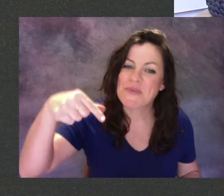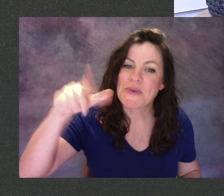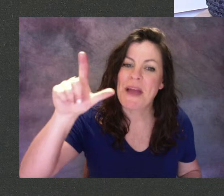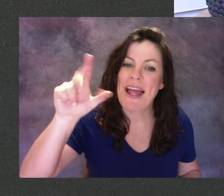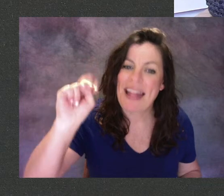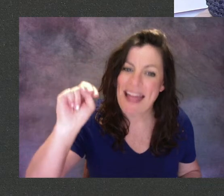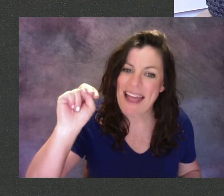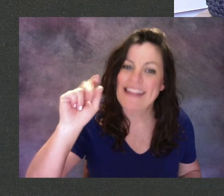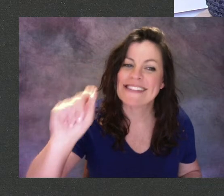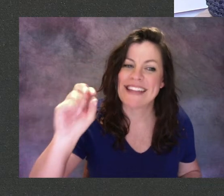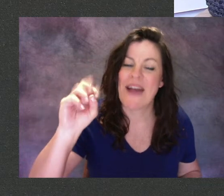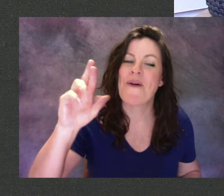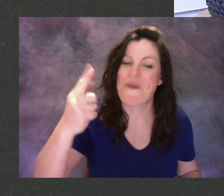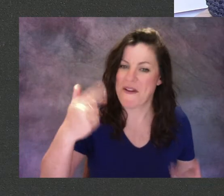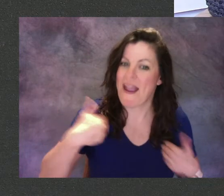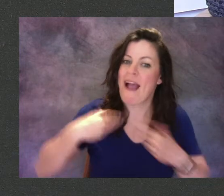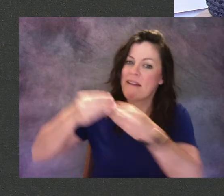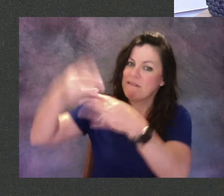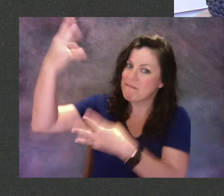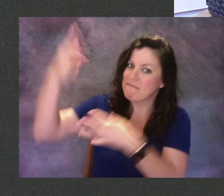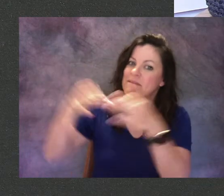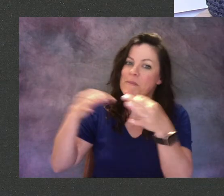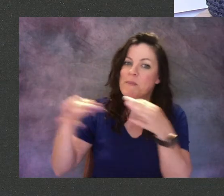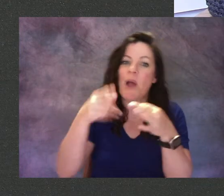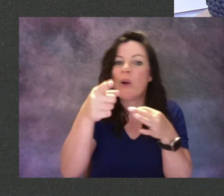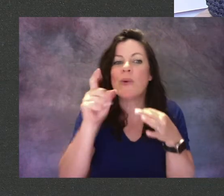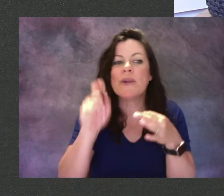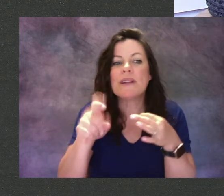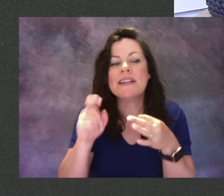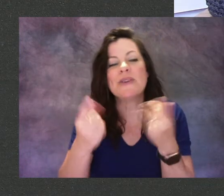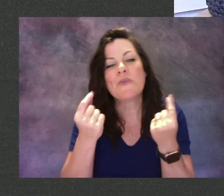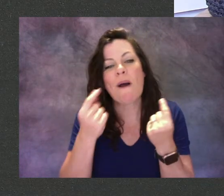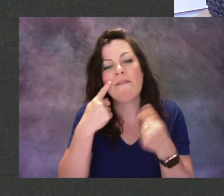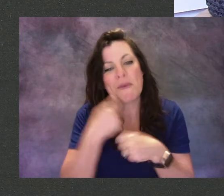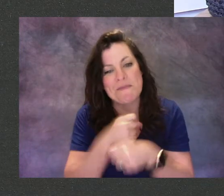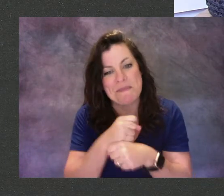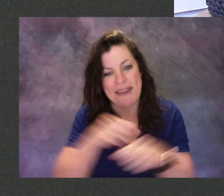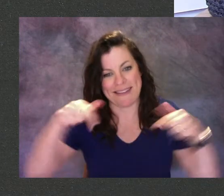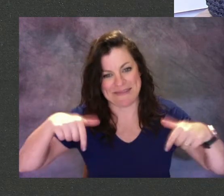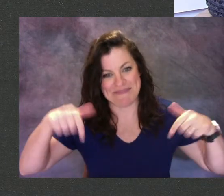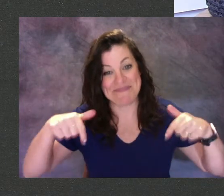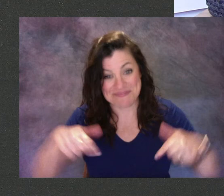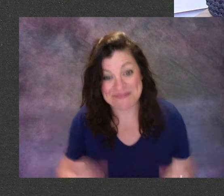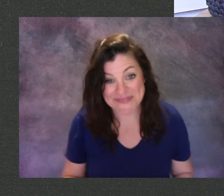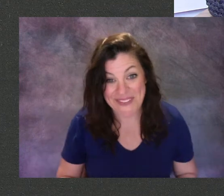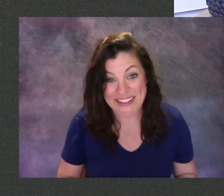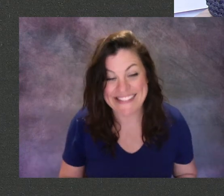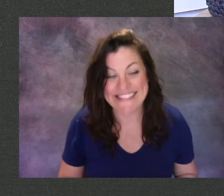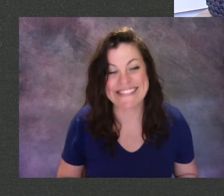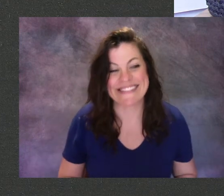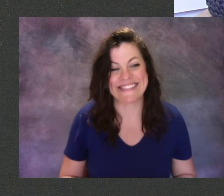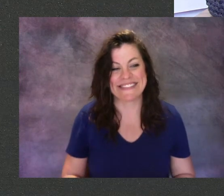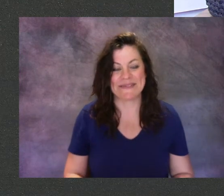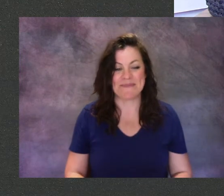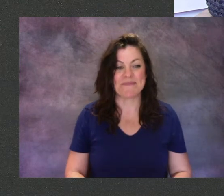And it will have, my entire activity on there and everything that you need. Where's my friend, Twiggle?